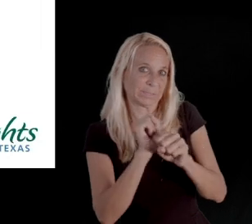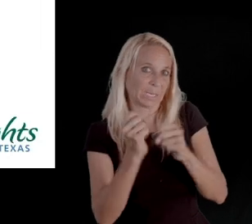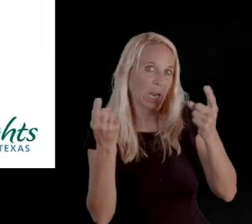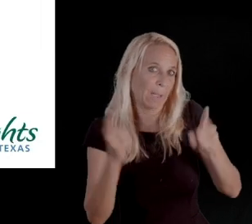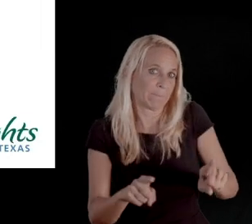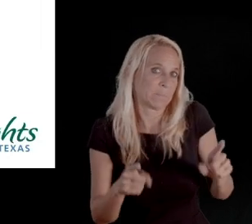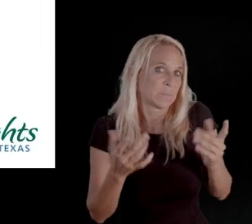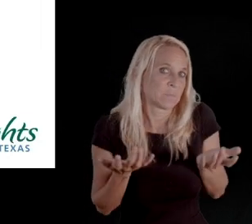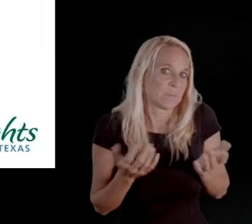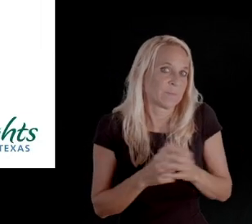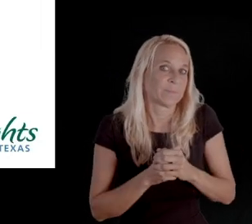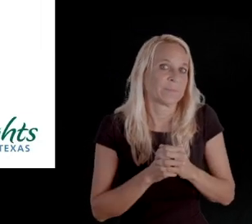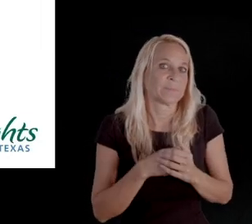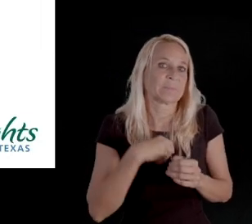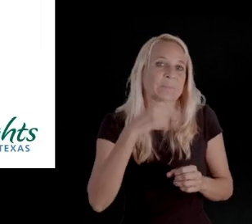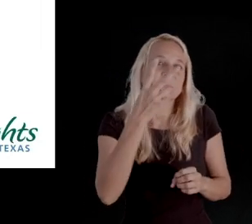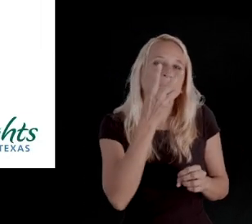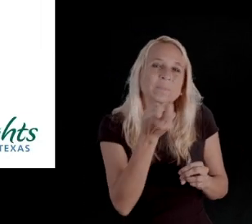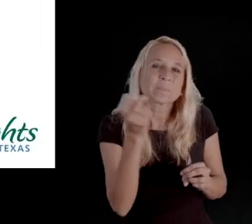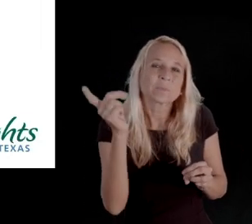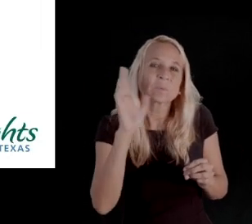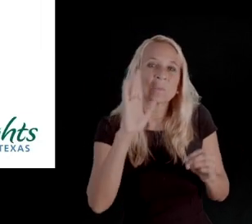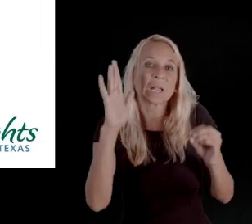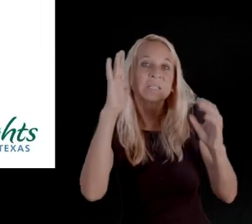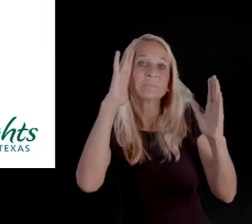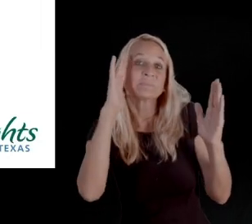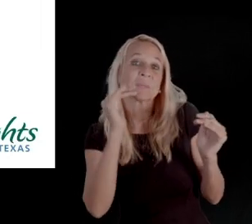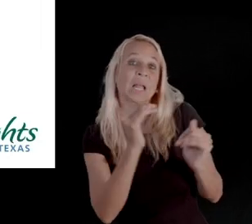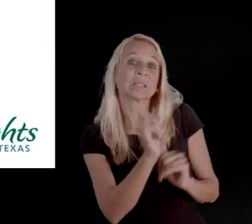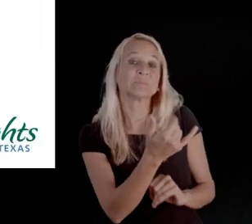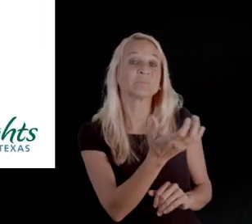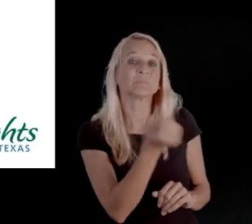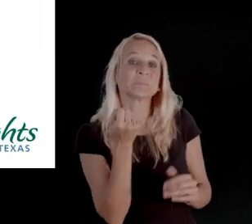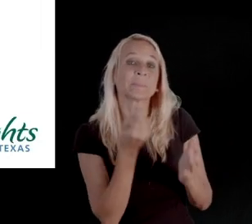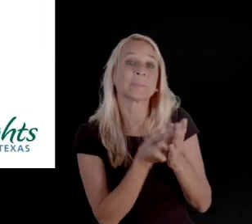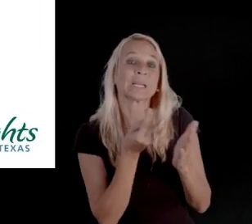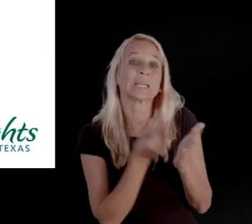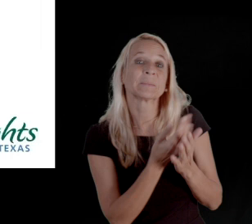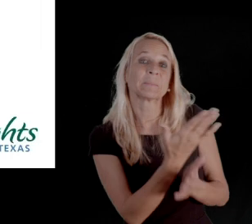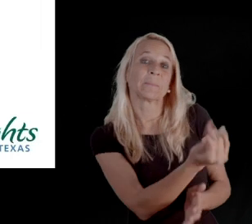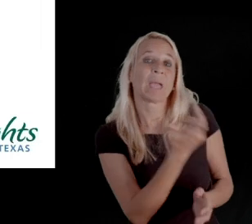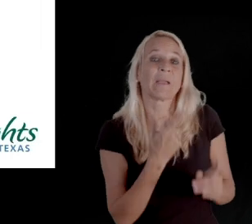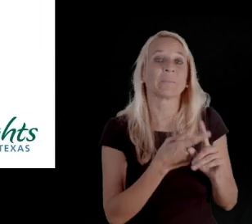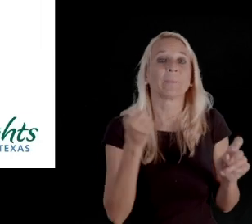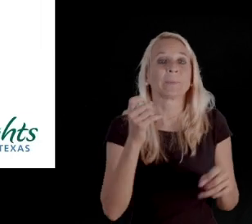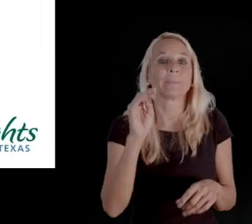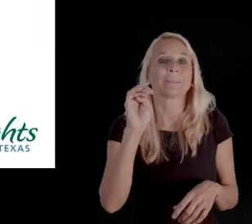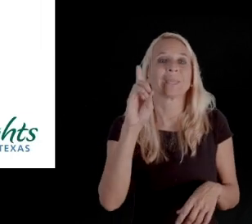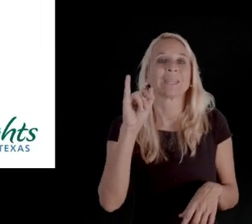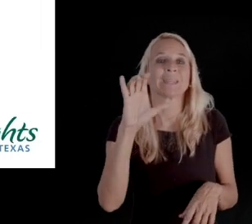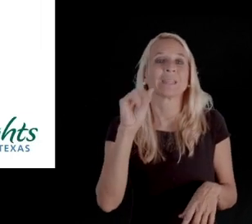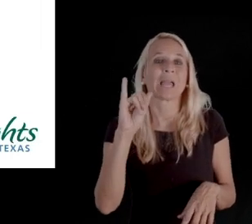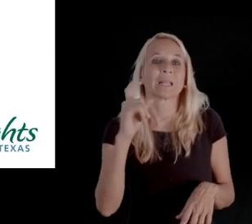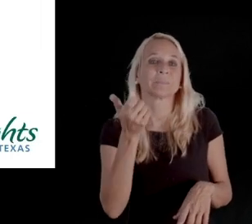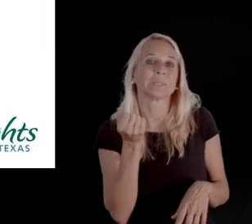and I don't think typically they would anticipate that they could receive any of the funds back from Medicaid beneficiaries